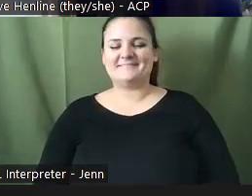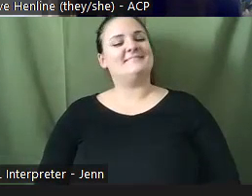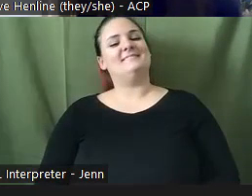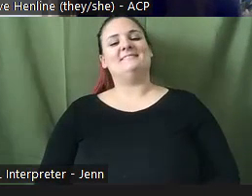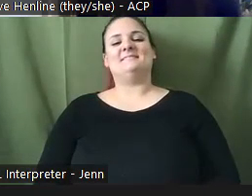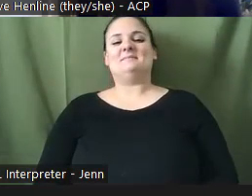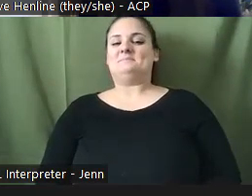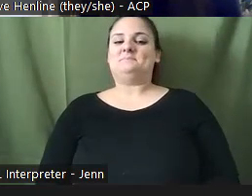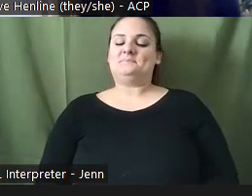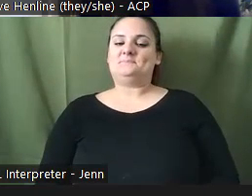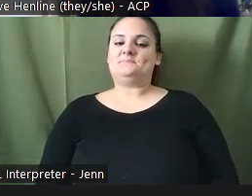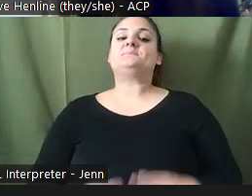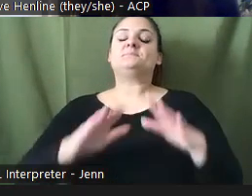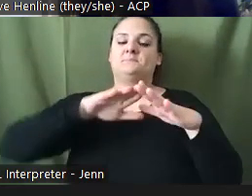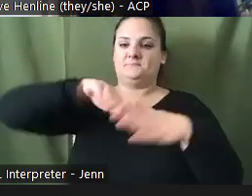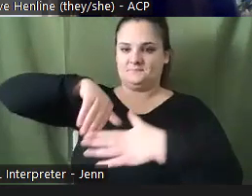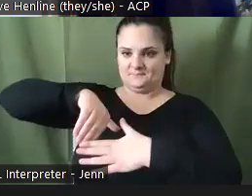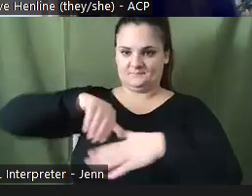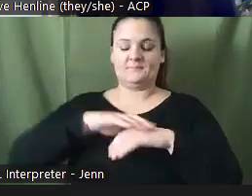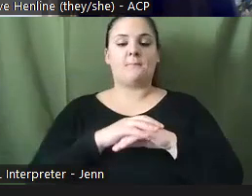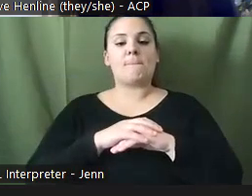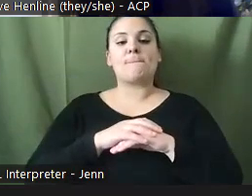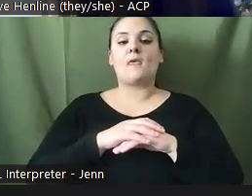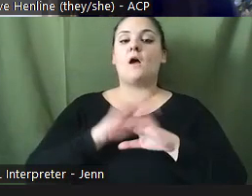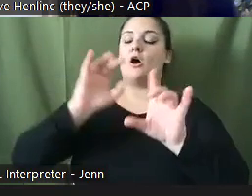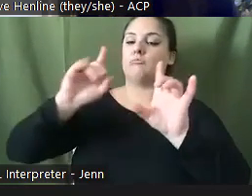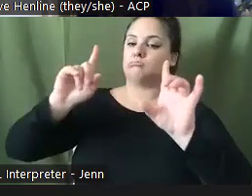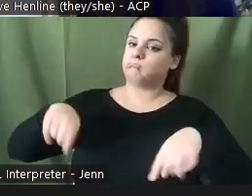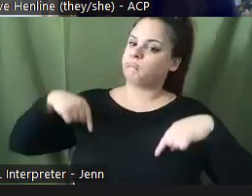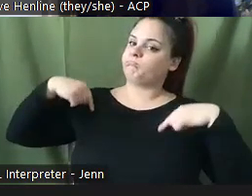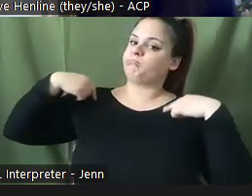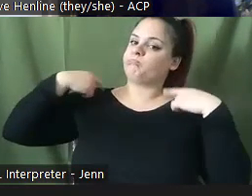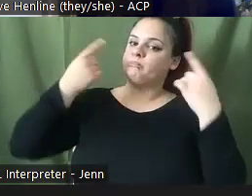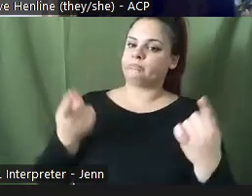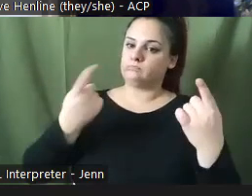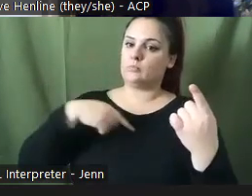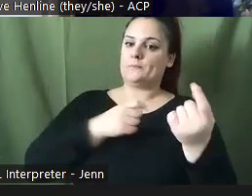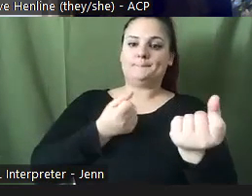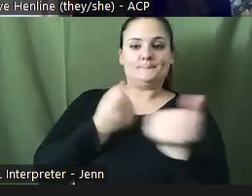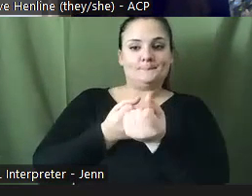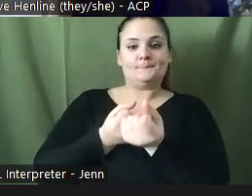So since the beginning of our program, we have provided support for 11,500 participants.